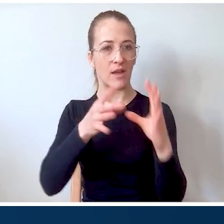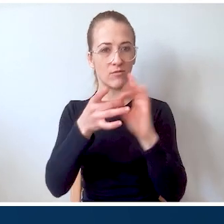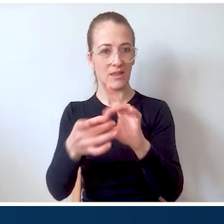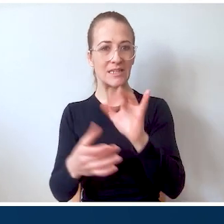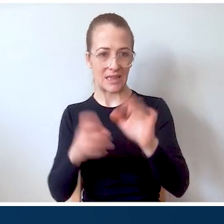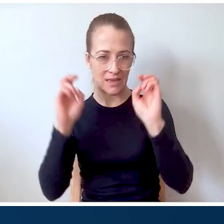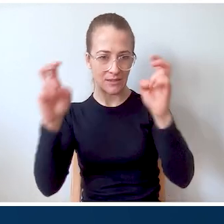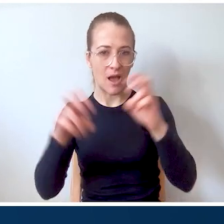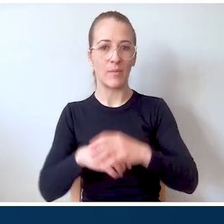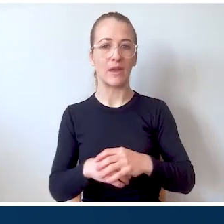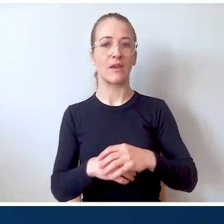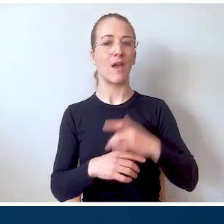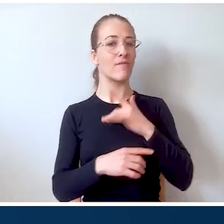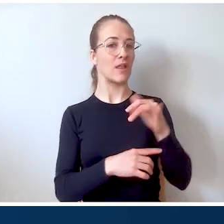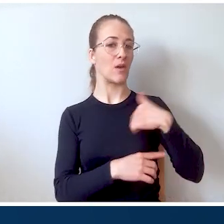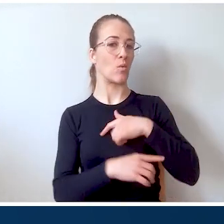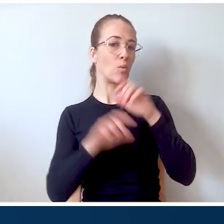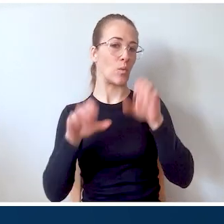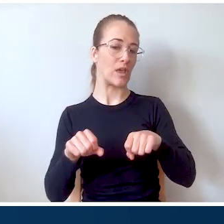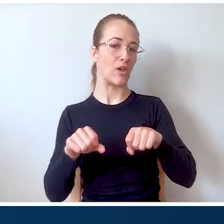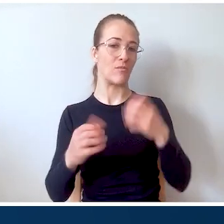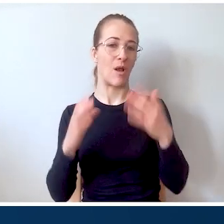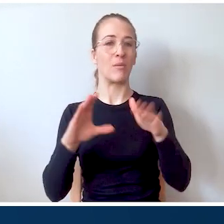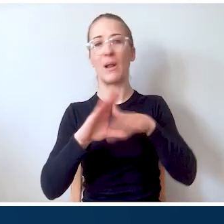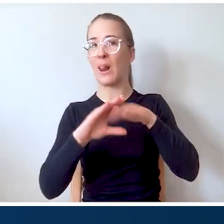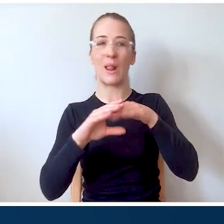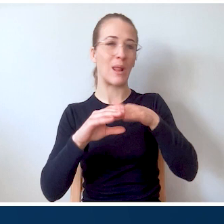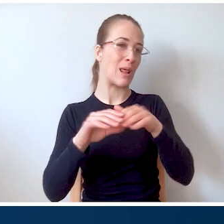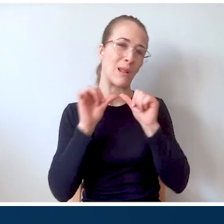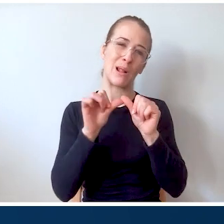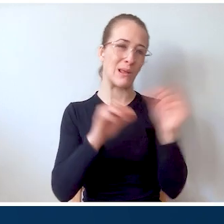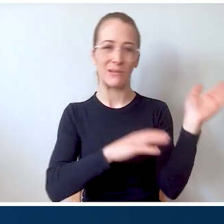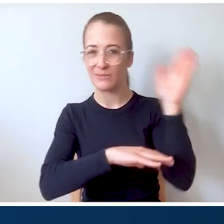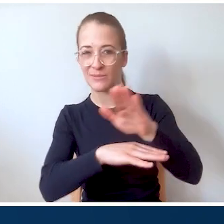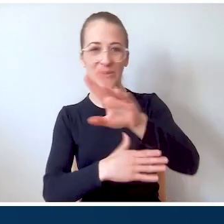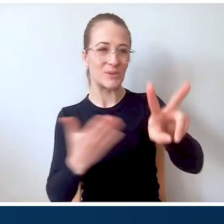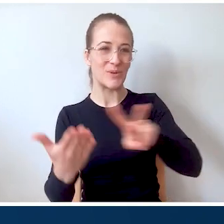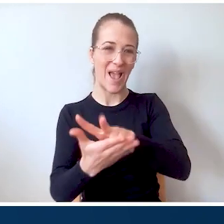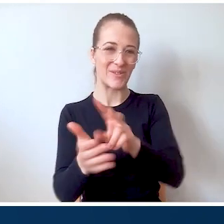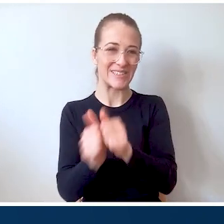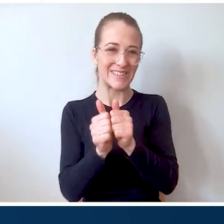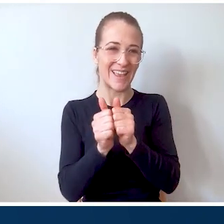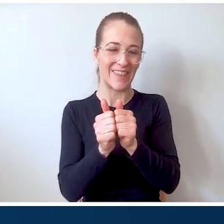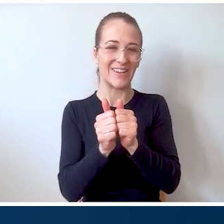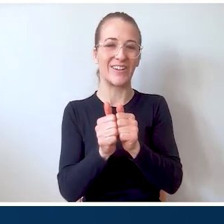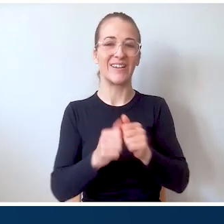I feel like we could probably talk about a bazillion things and spend another two hours on this podcast. - I know, right?